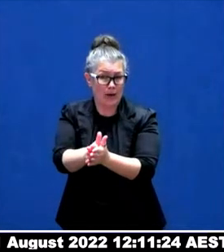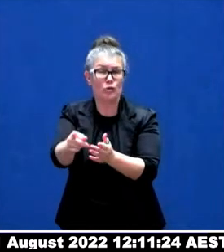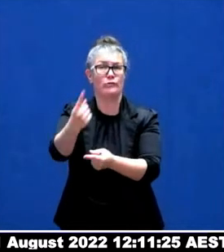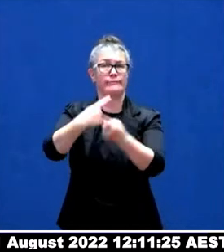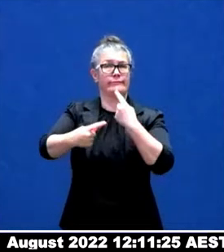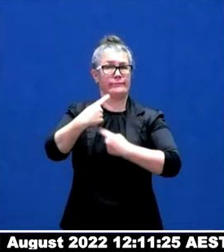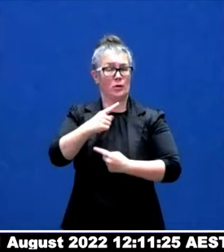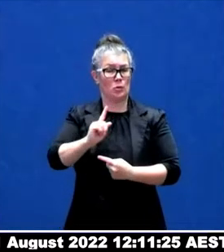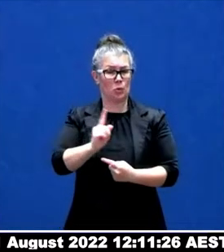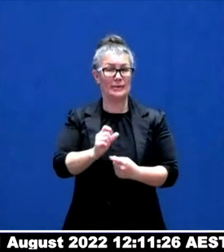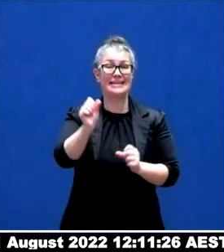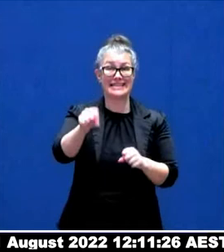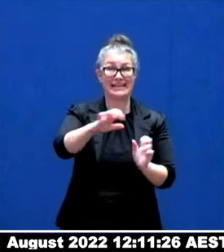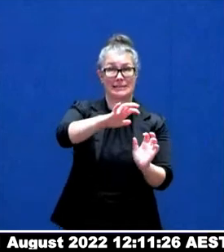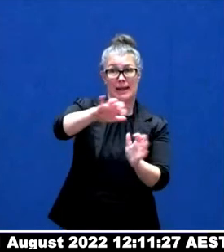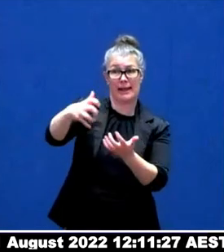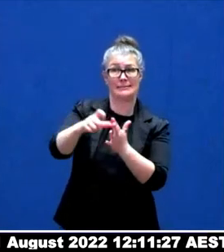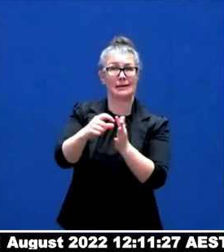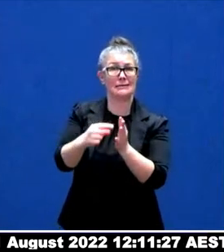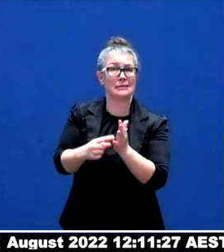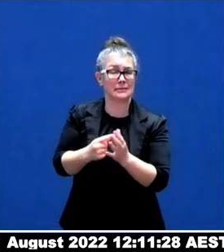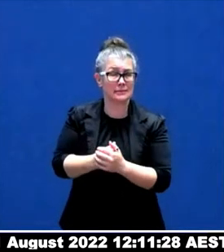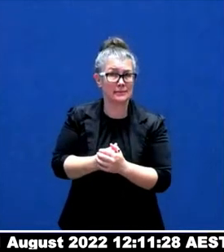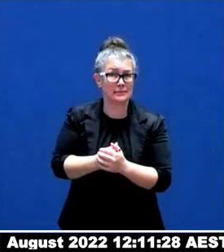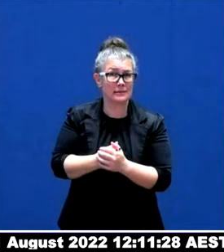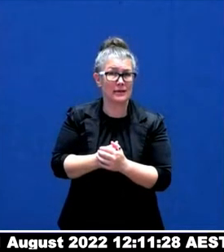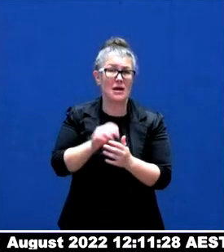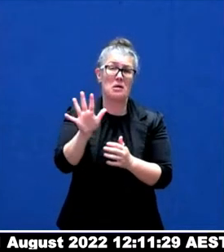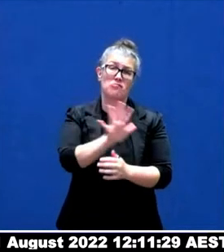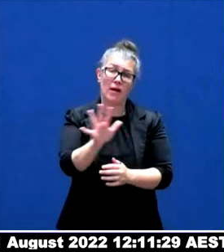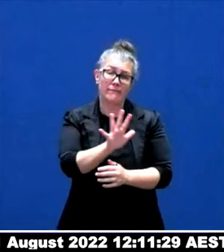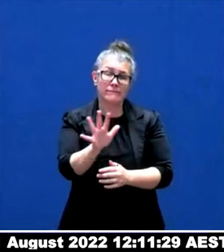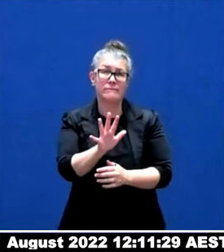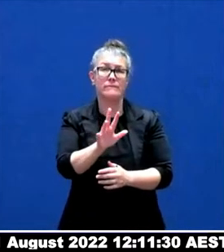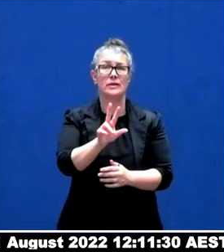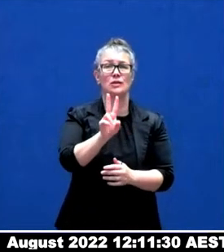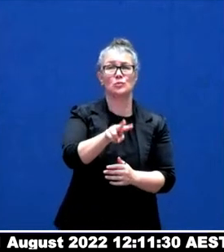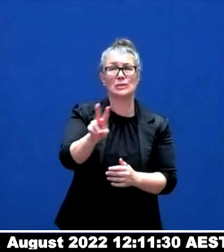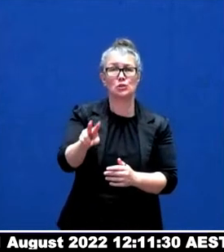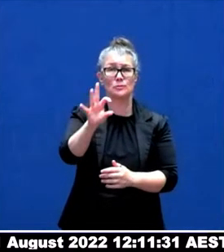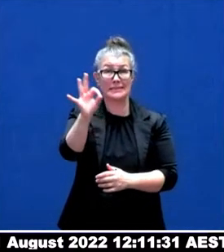that you do collect that information and about 22 percent of the people who are